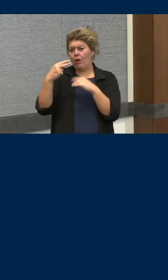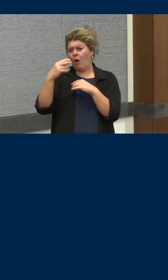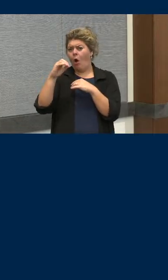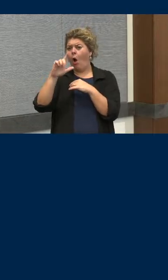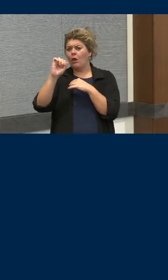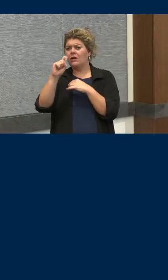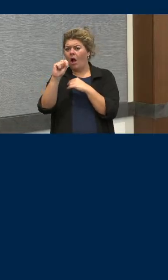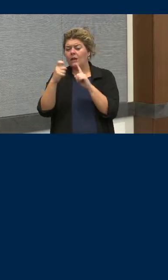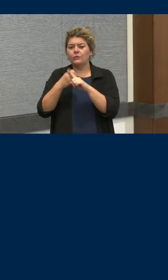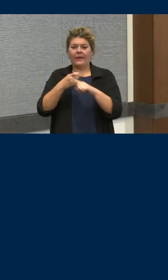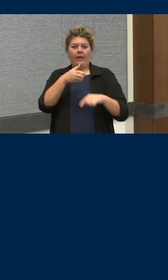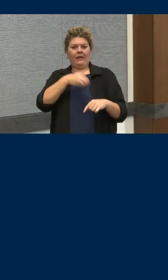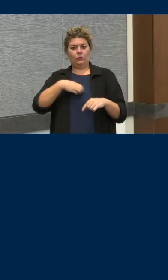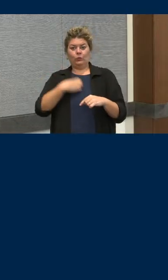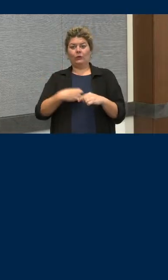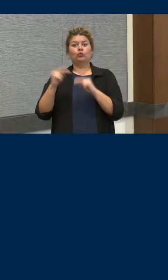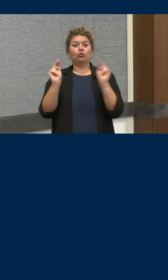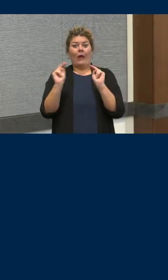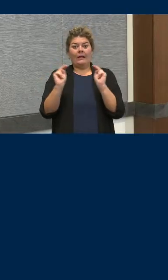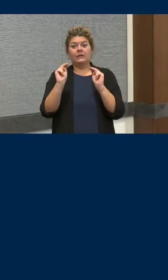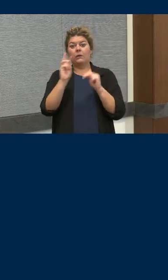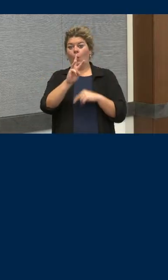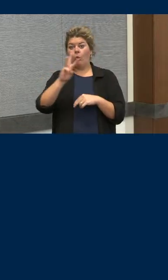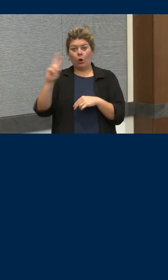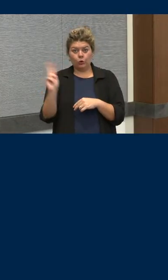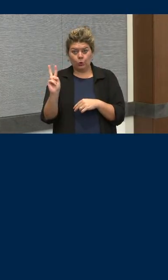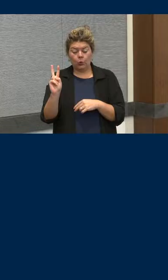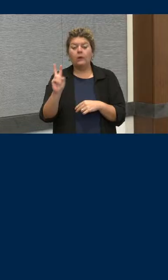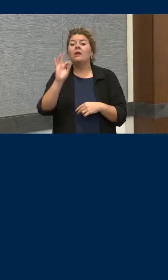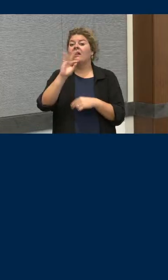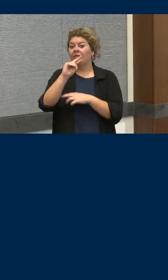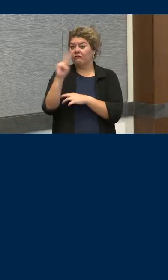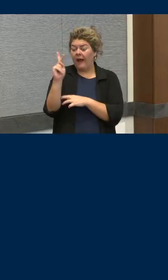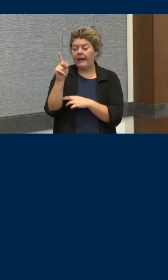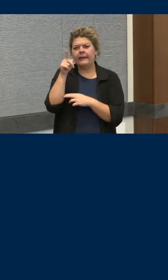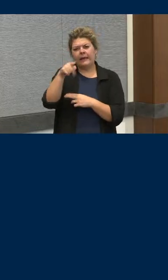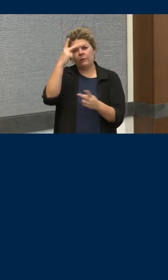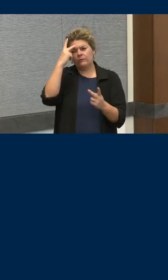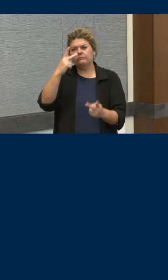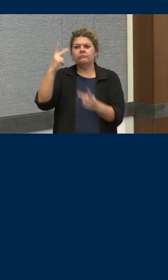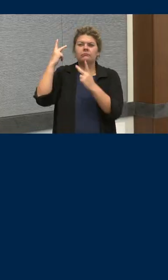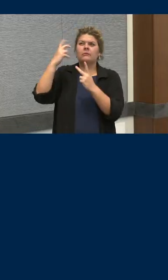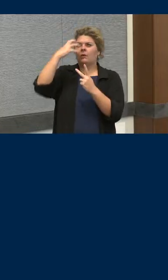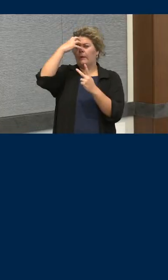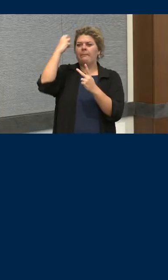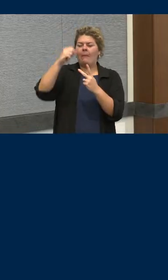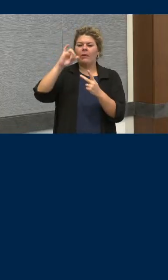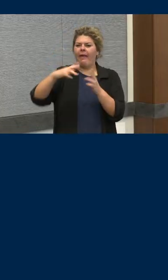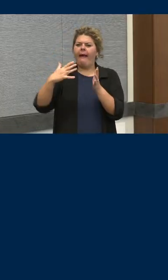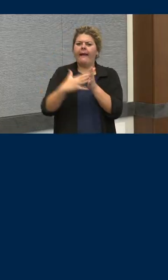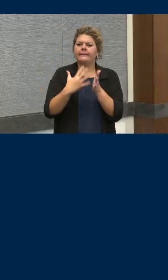during World War II, Frank recalled experiencing